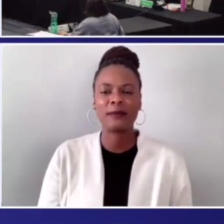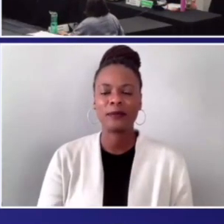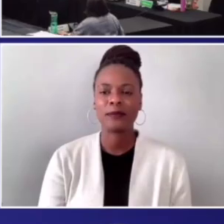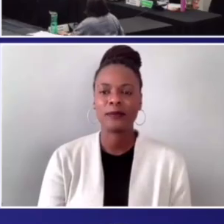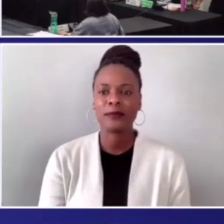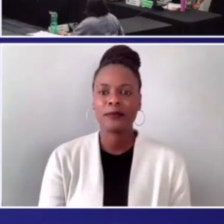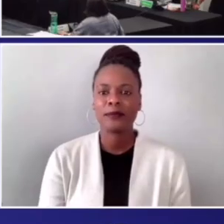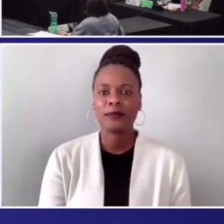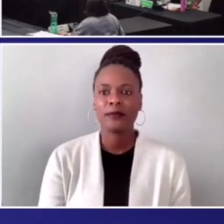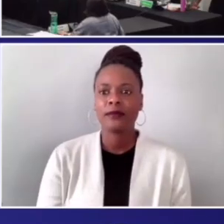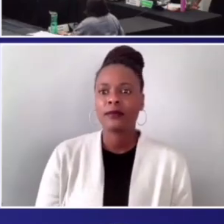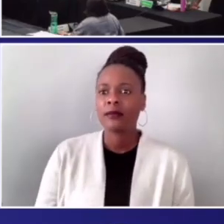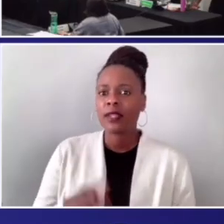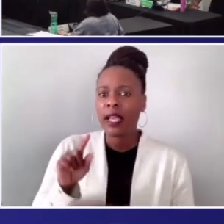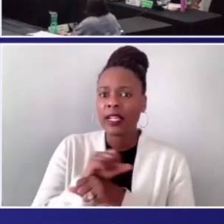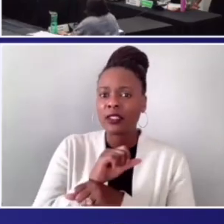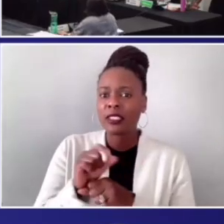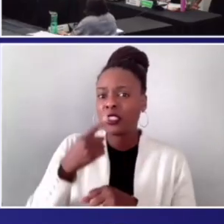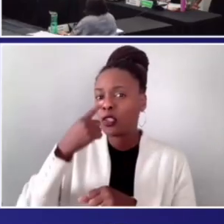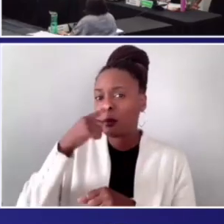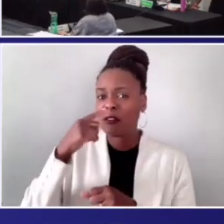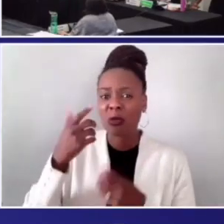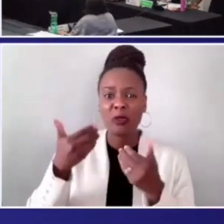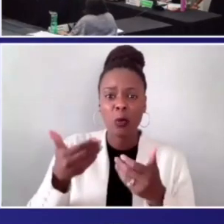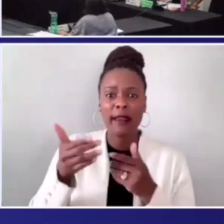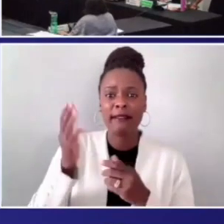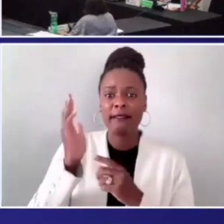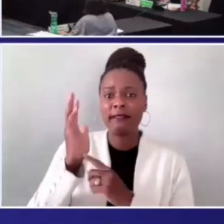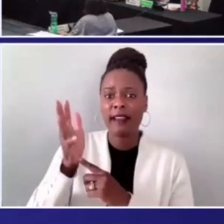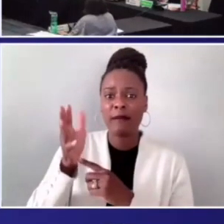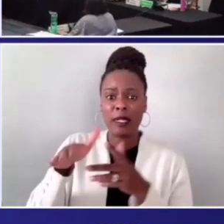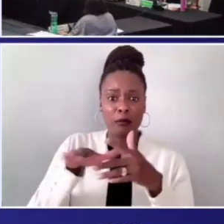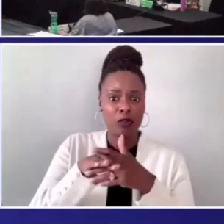Actually, could we just take, like, a five-minute break? Yes, we can. Five-minute break.